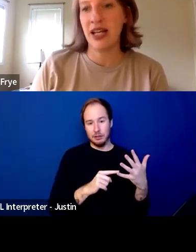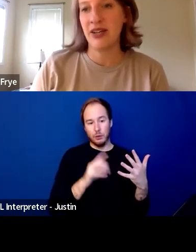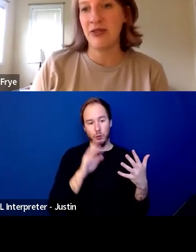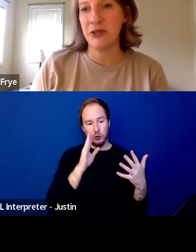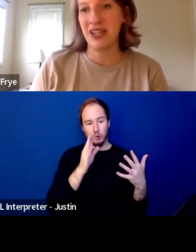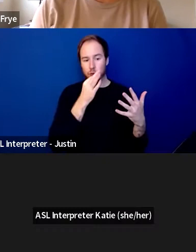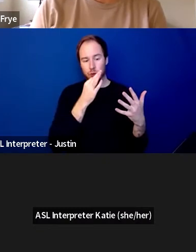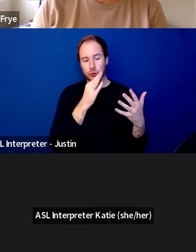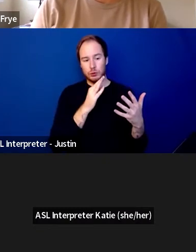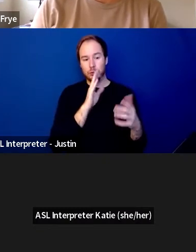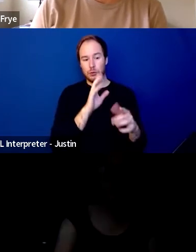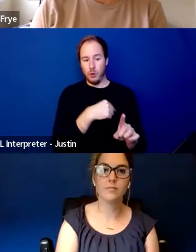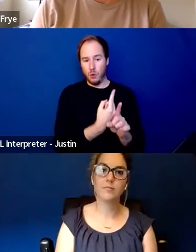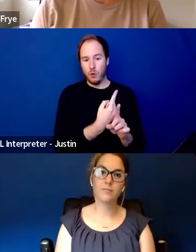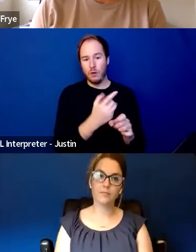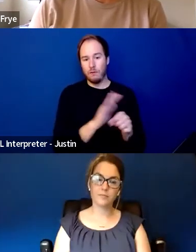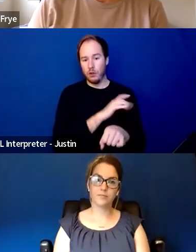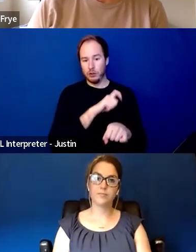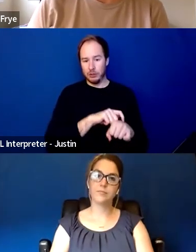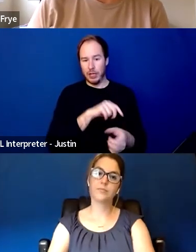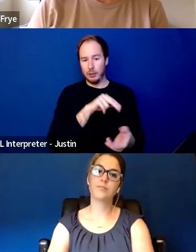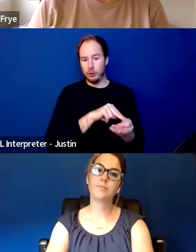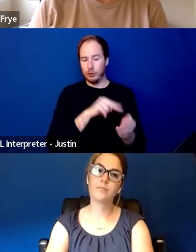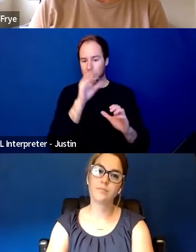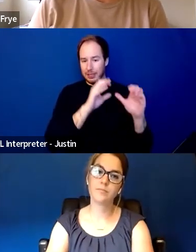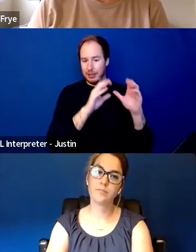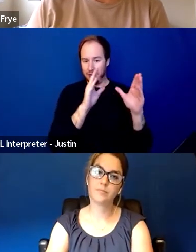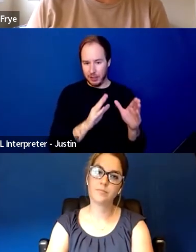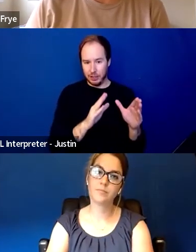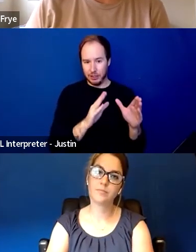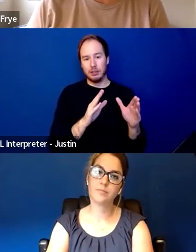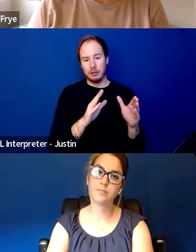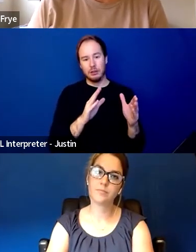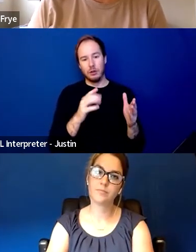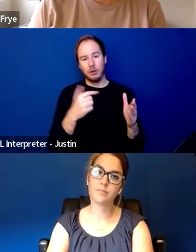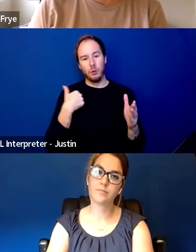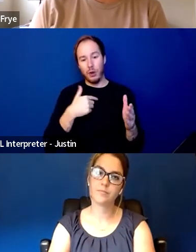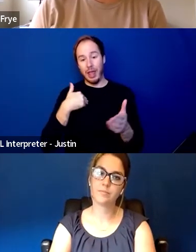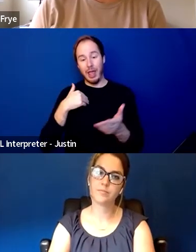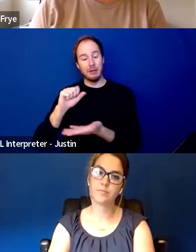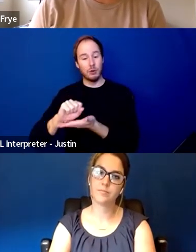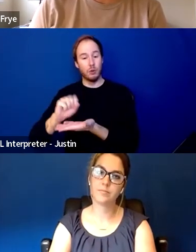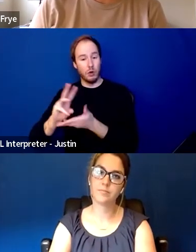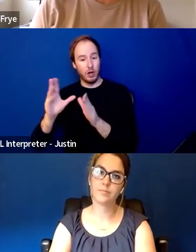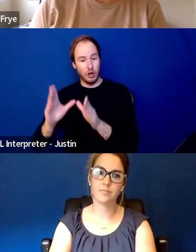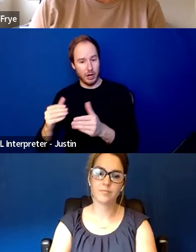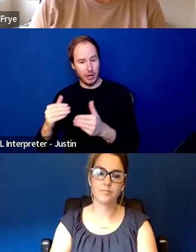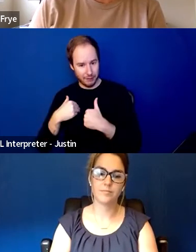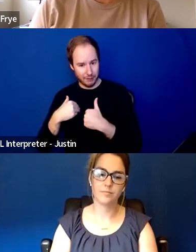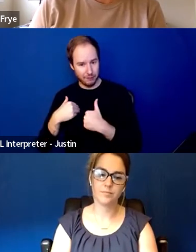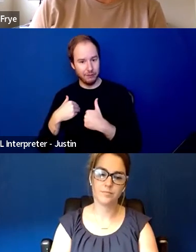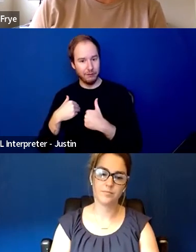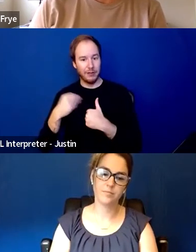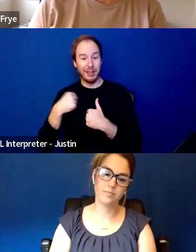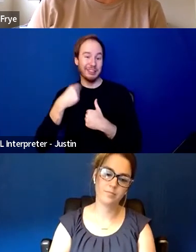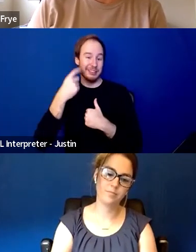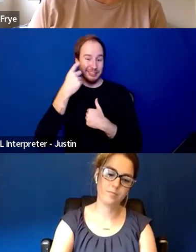and full-time nurse navigator. We have, like I said, a social worker and I recently found out yesterday,